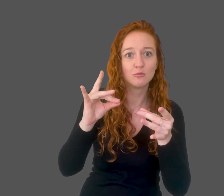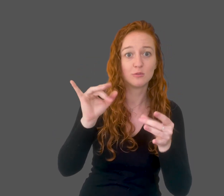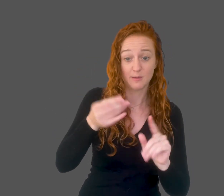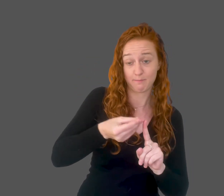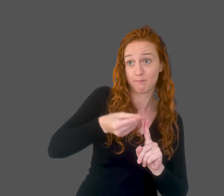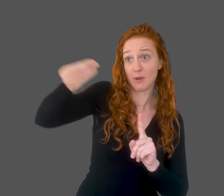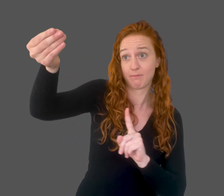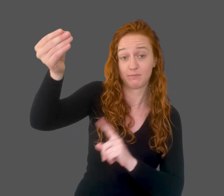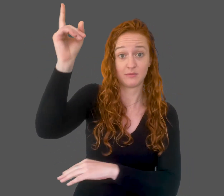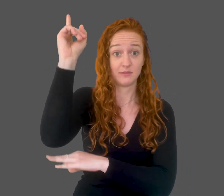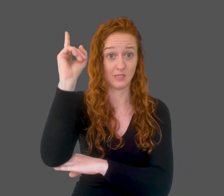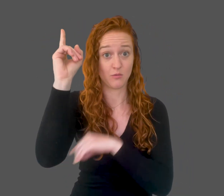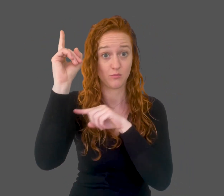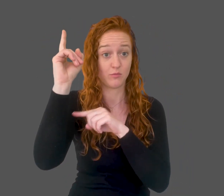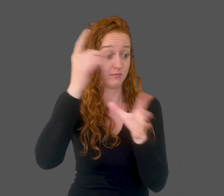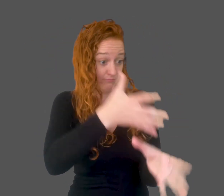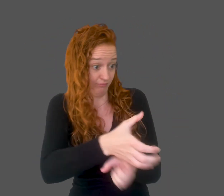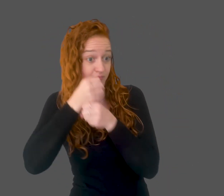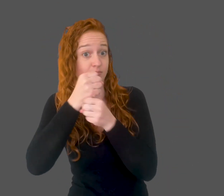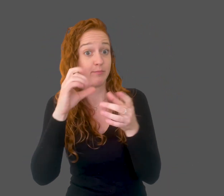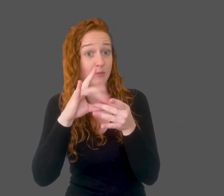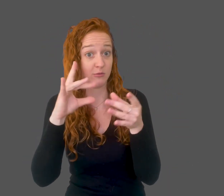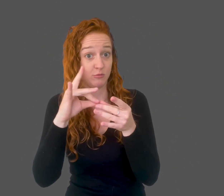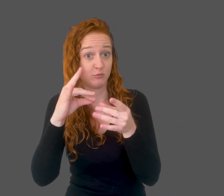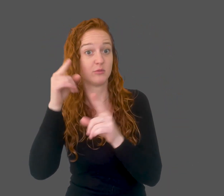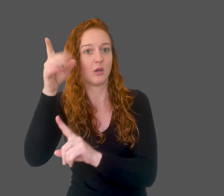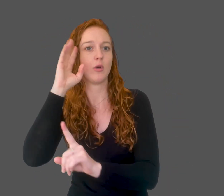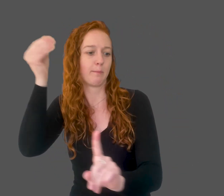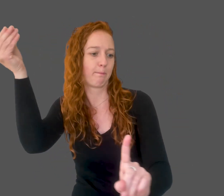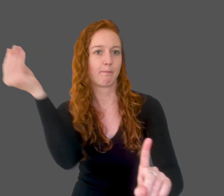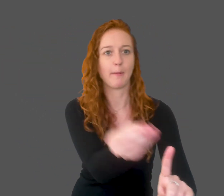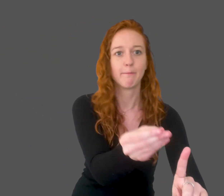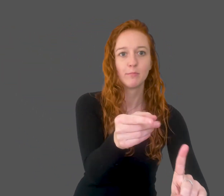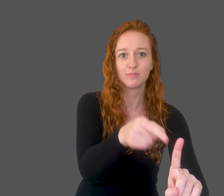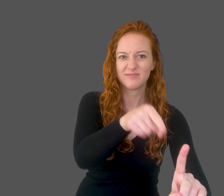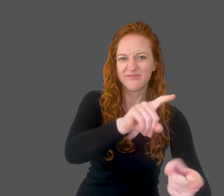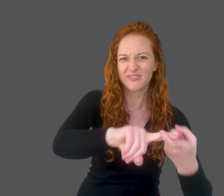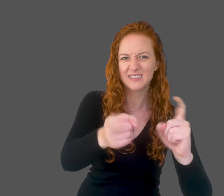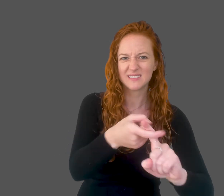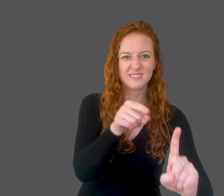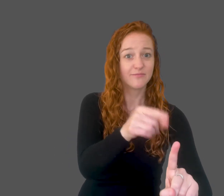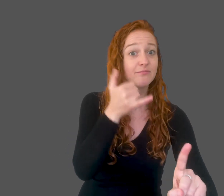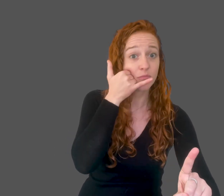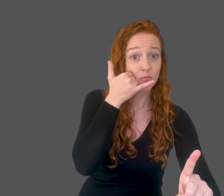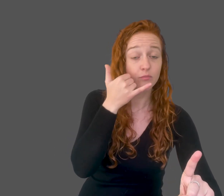After receiving the message, the cell tower will send radio waves to your friend’s phone.